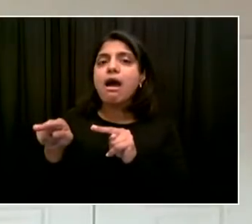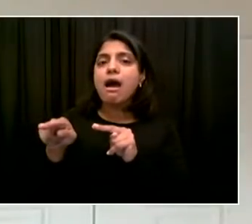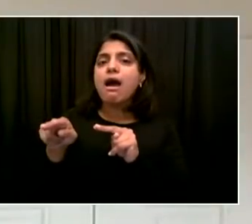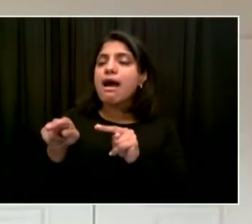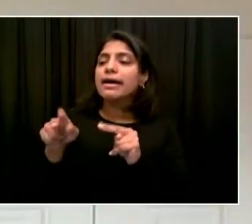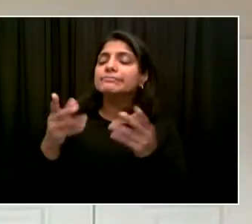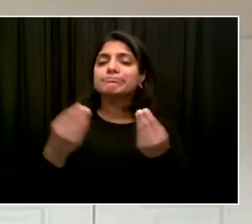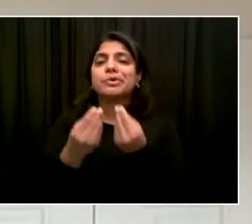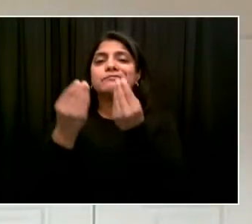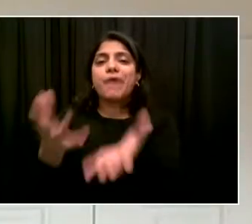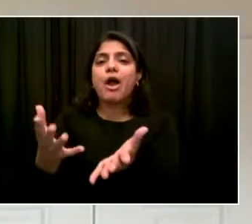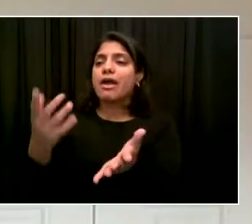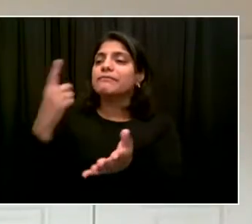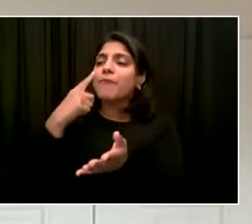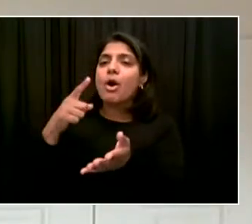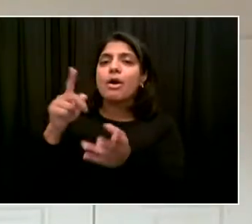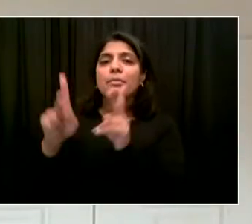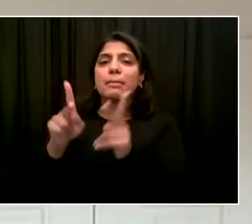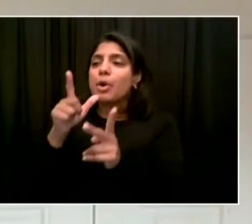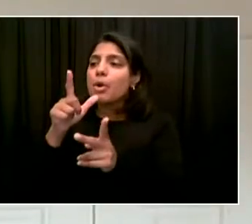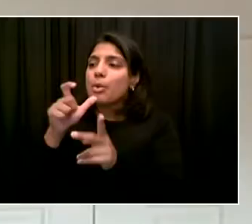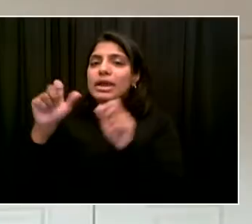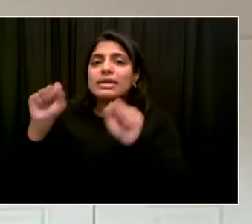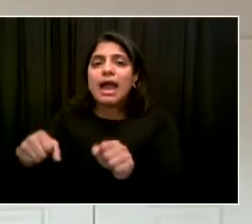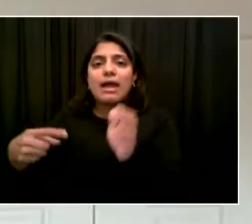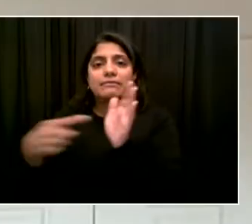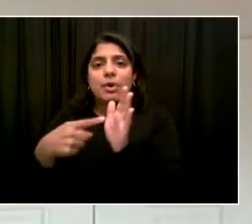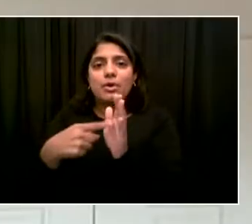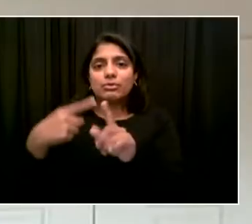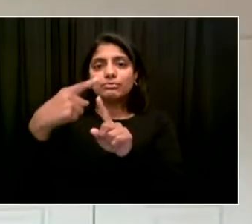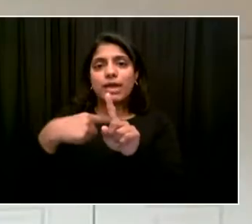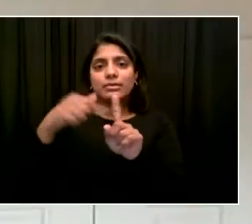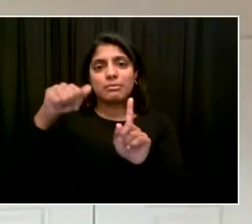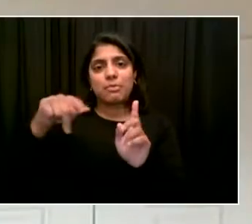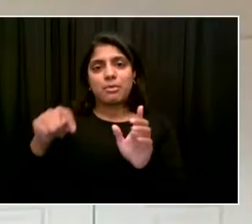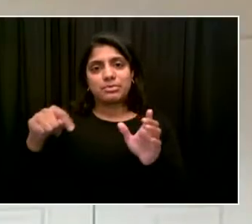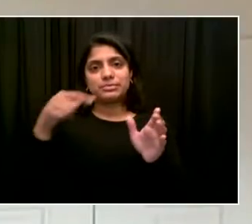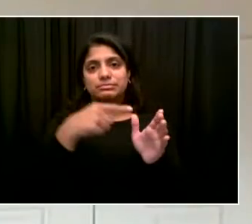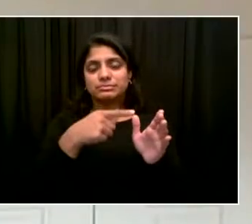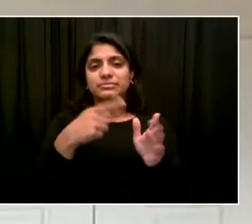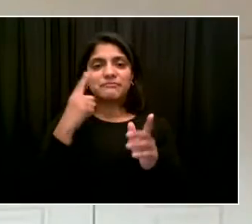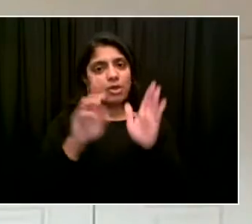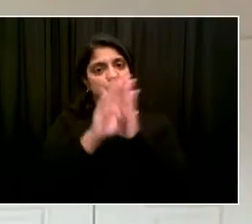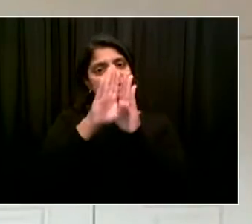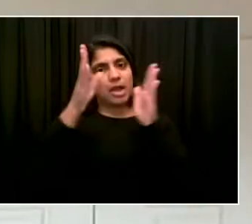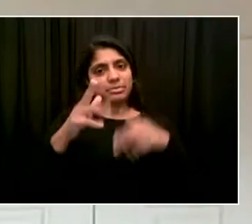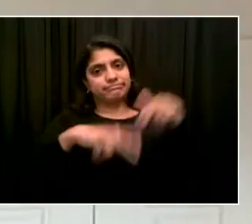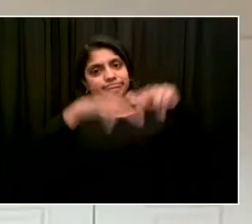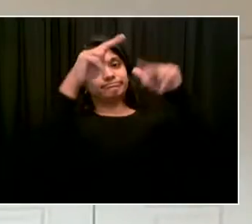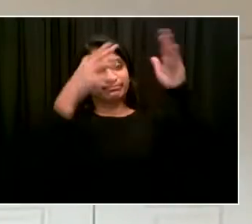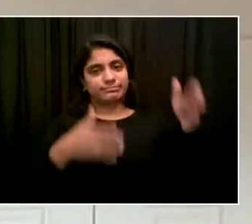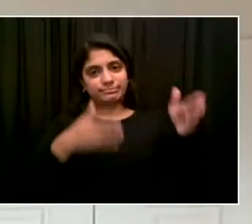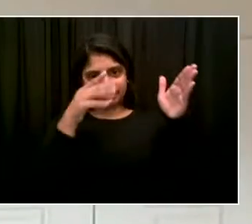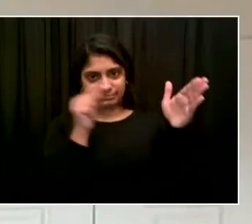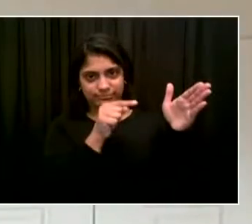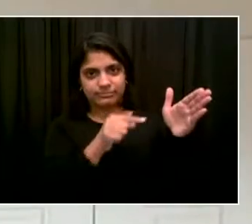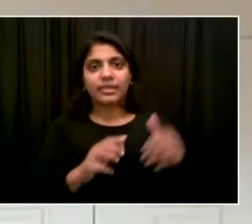INCOME LEVELS WHEREI T IS DESPERATELY NEEDED AND AS A RESULT TODAY, WE WILL PASS A RATIONAL FRAMEWORK FOR